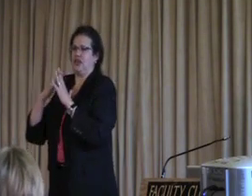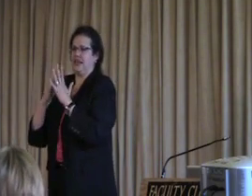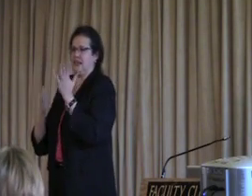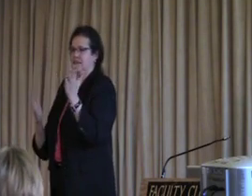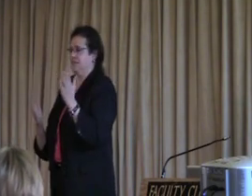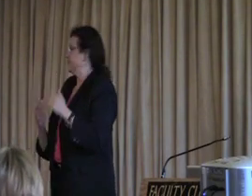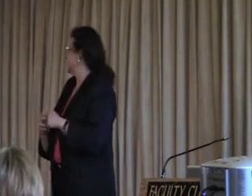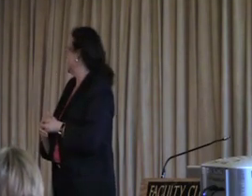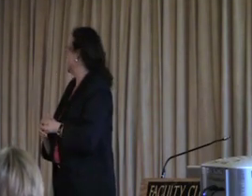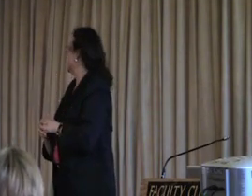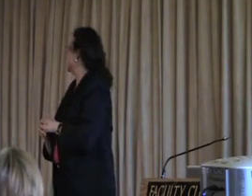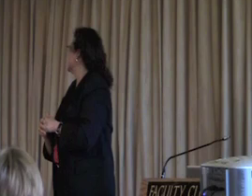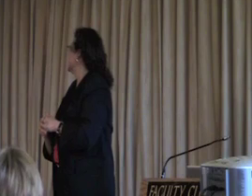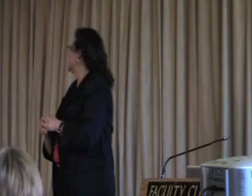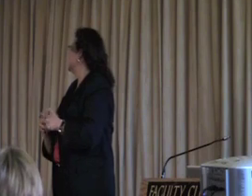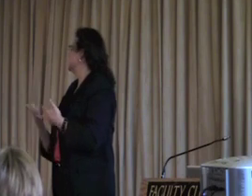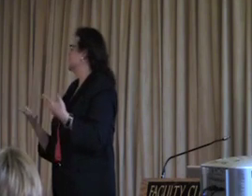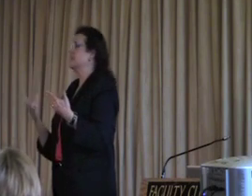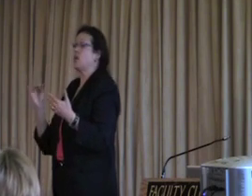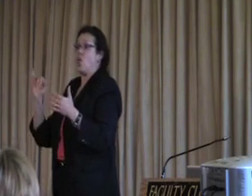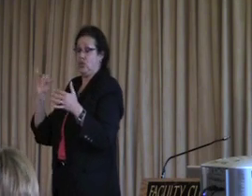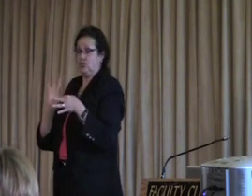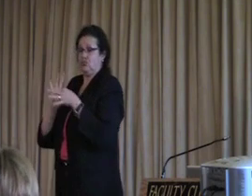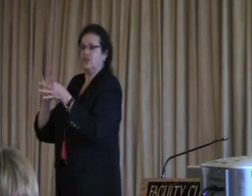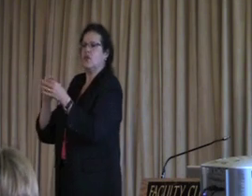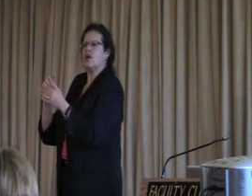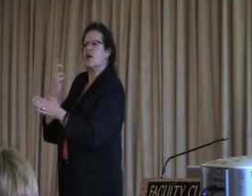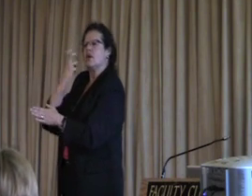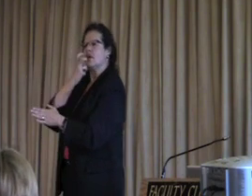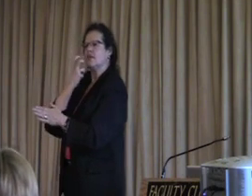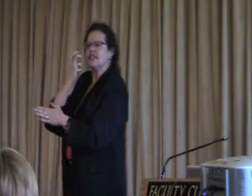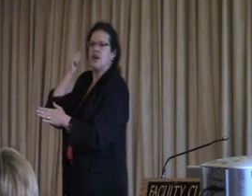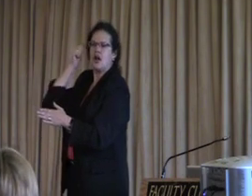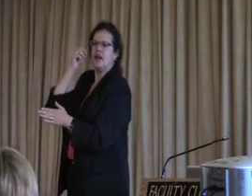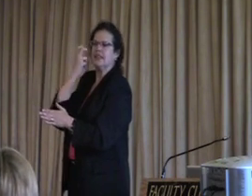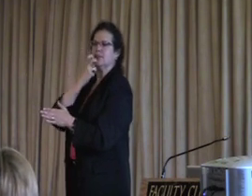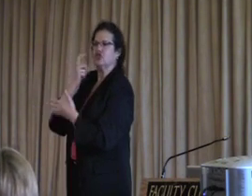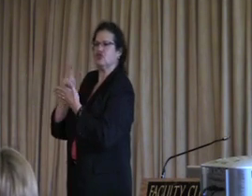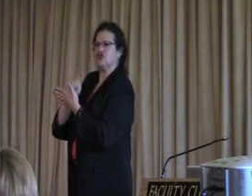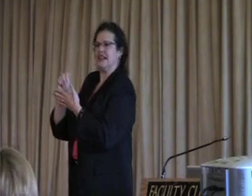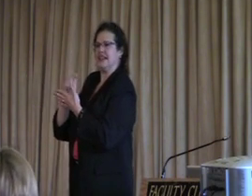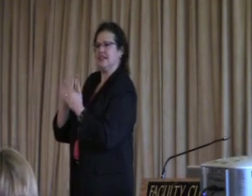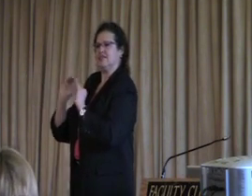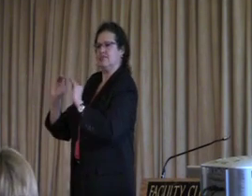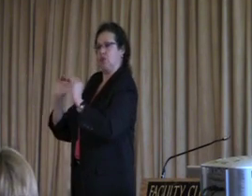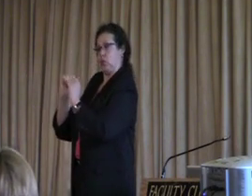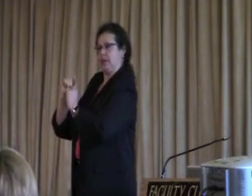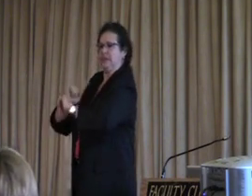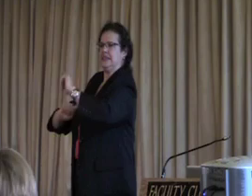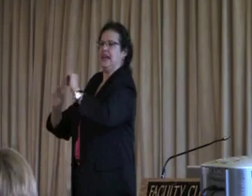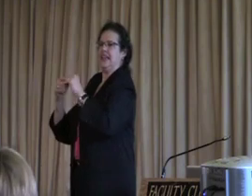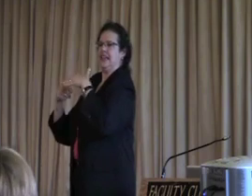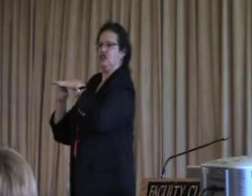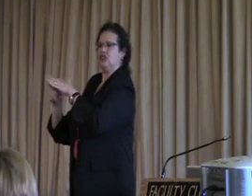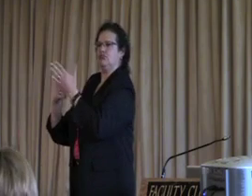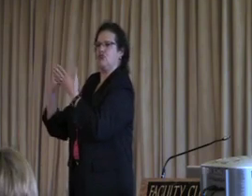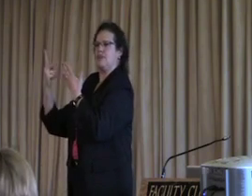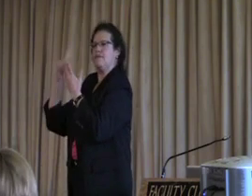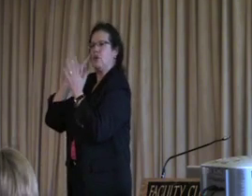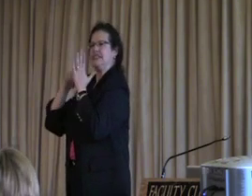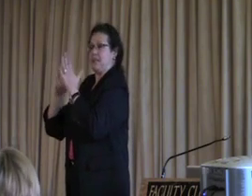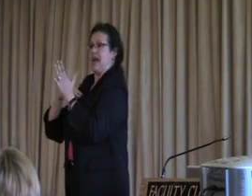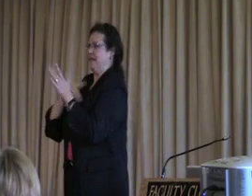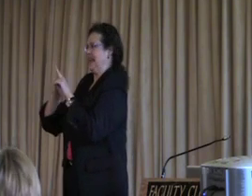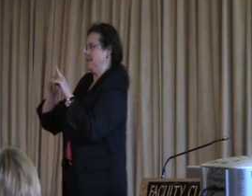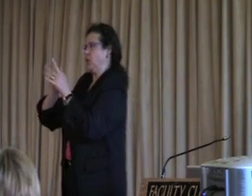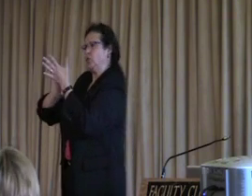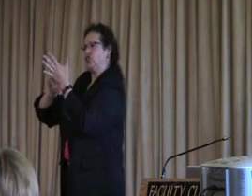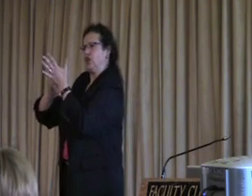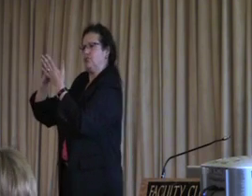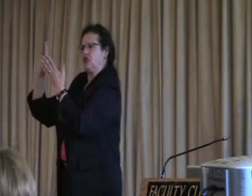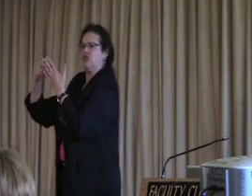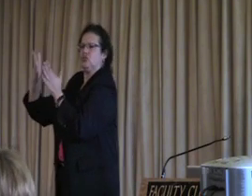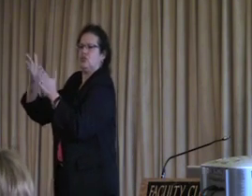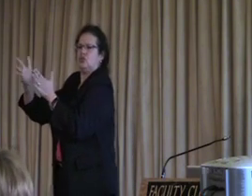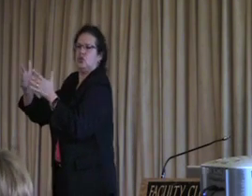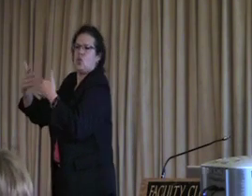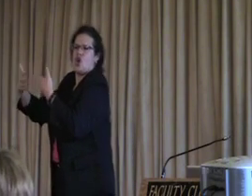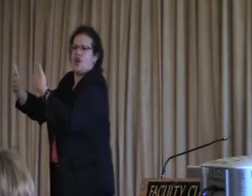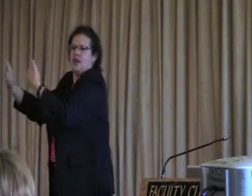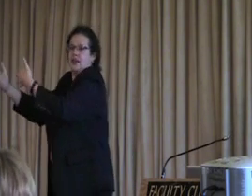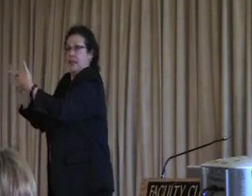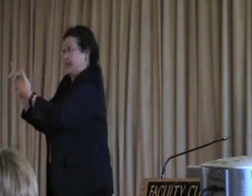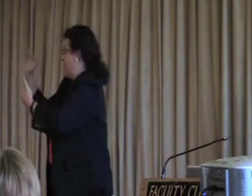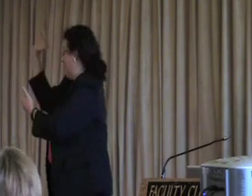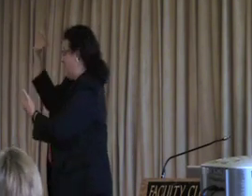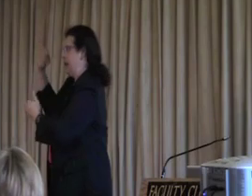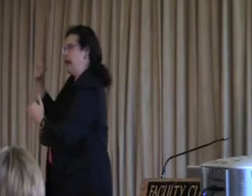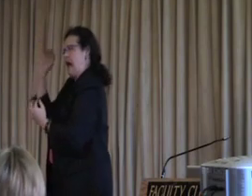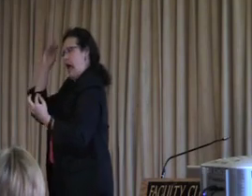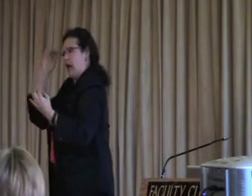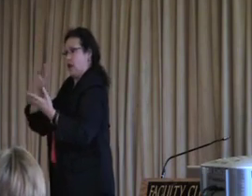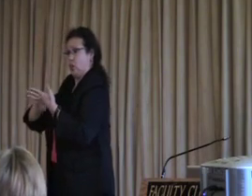of A that we look towards that convention of rights.